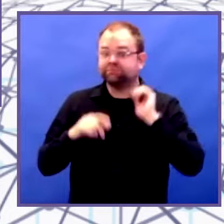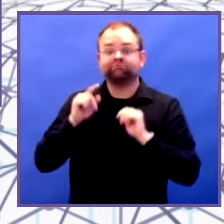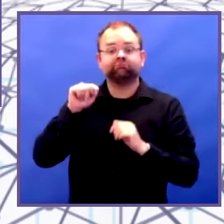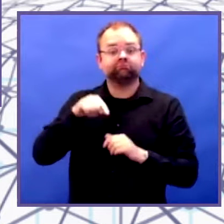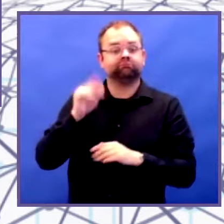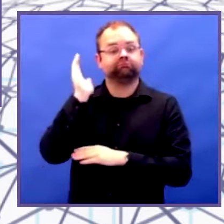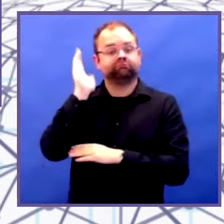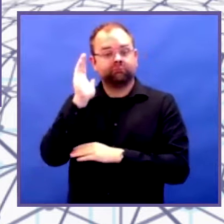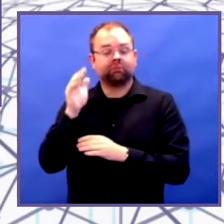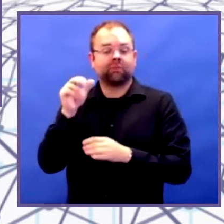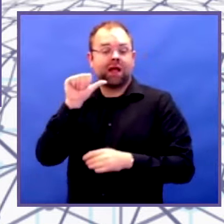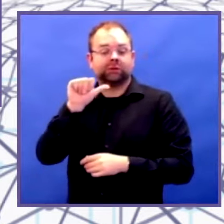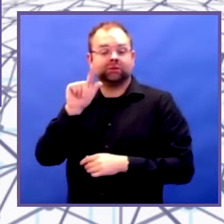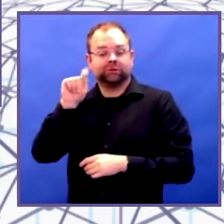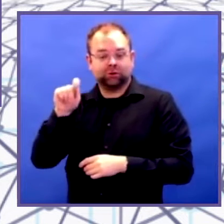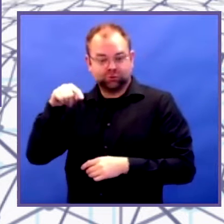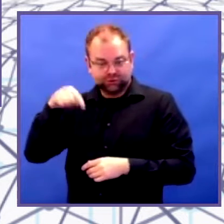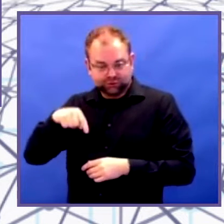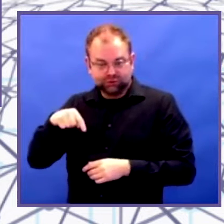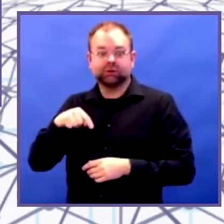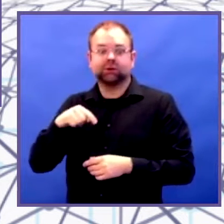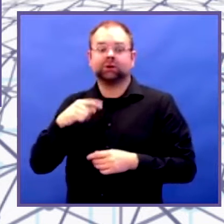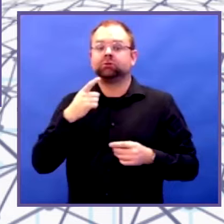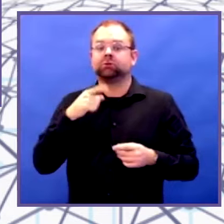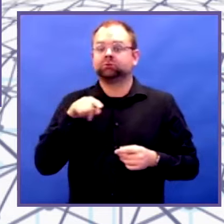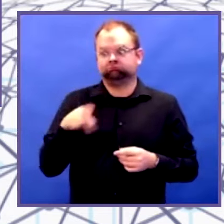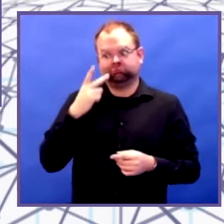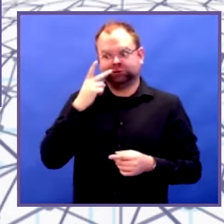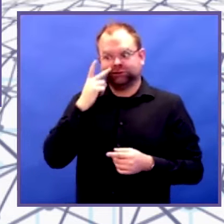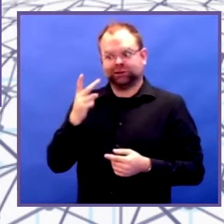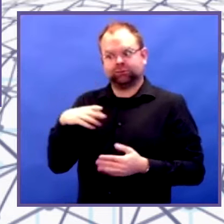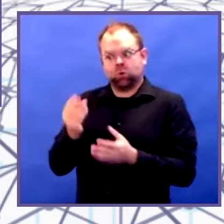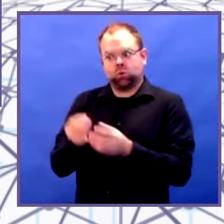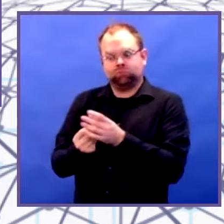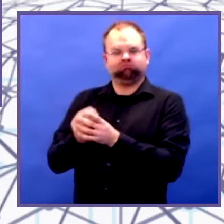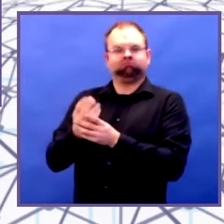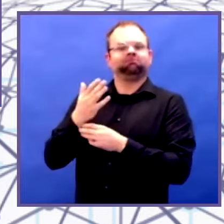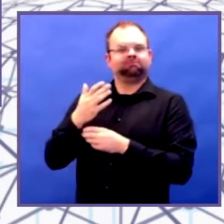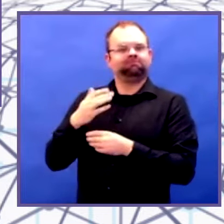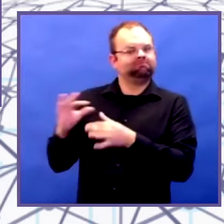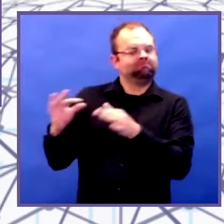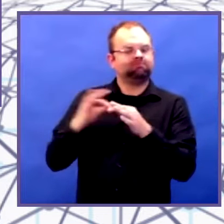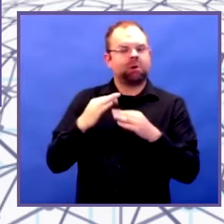an indication of just how much has changed since I joined this sector back in a time